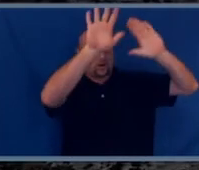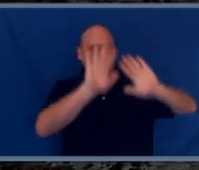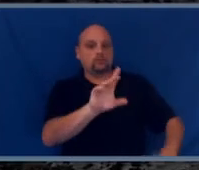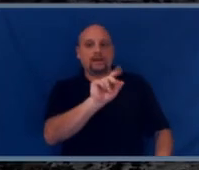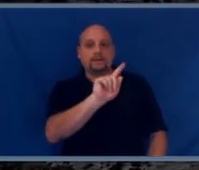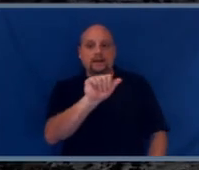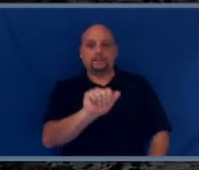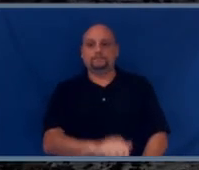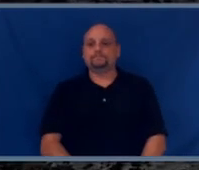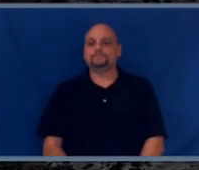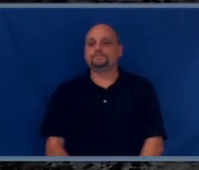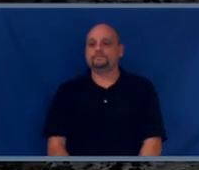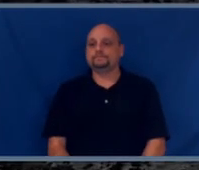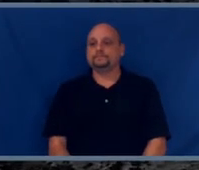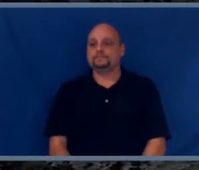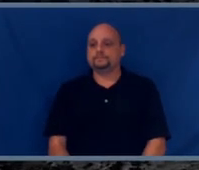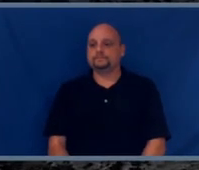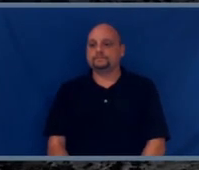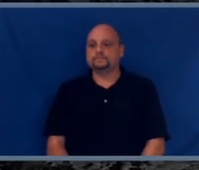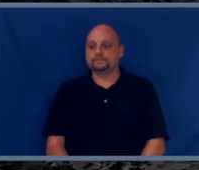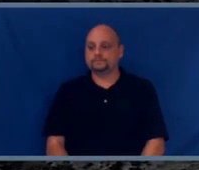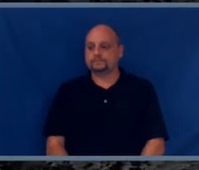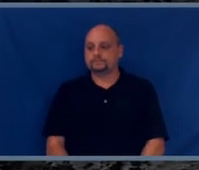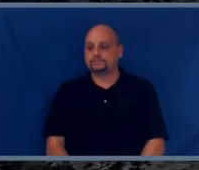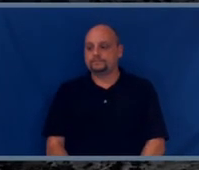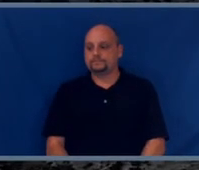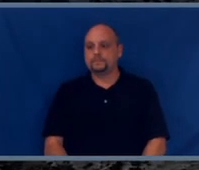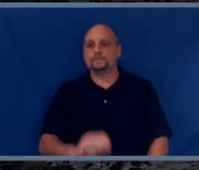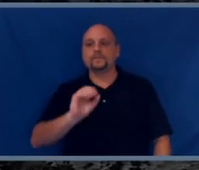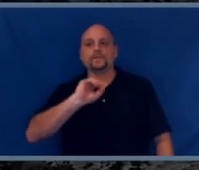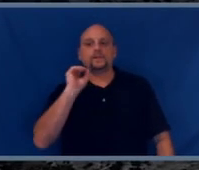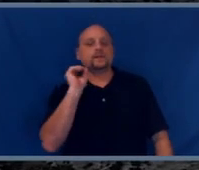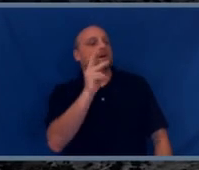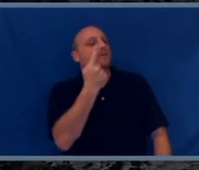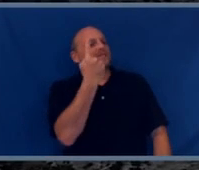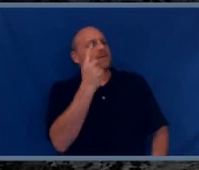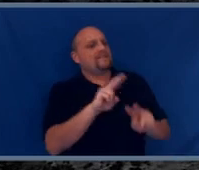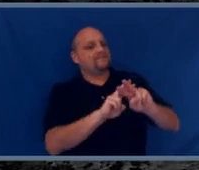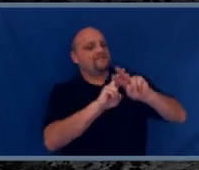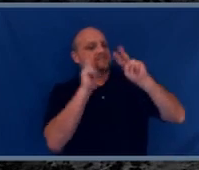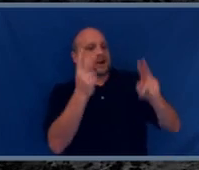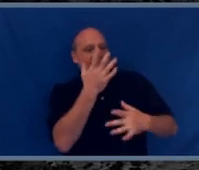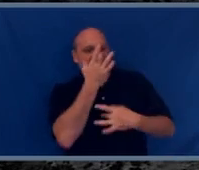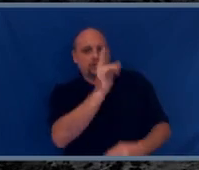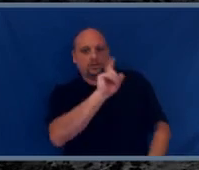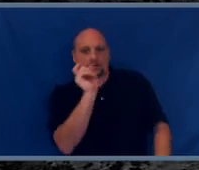ABSOLUTELY, THERE'S ONE INTERESTING QUESTION HERE. WAS THE IMPACT TO THE ASTEROID